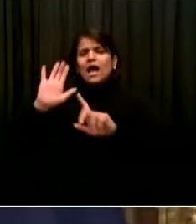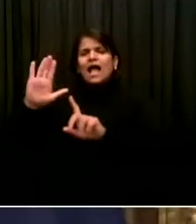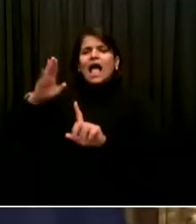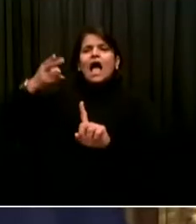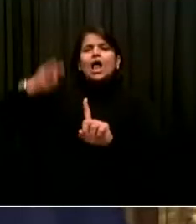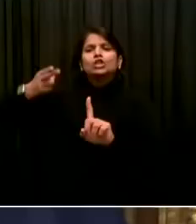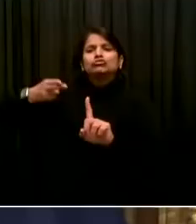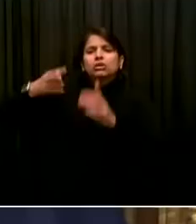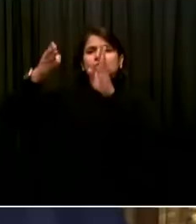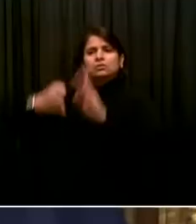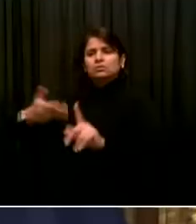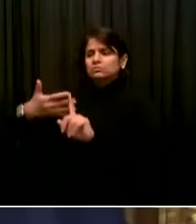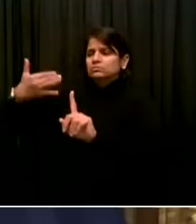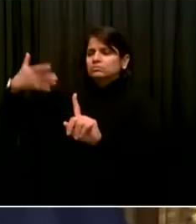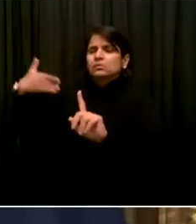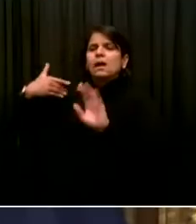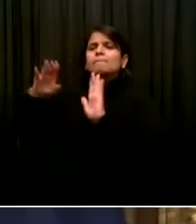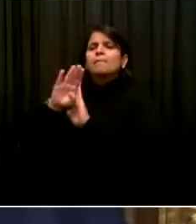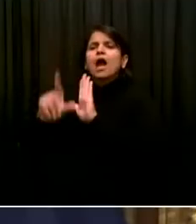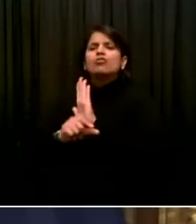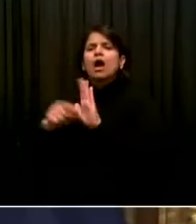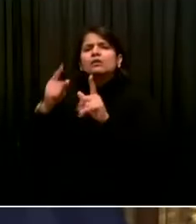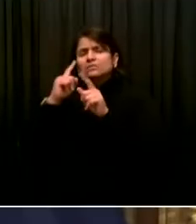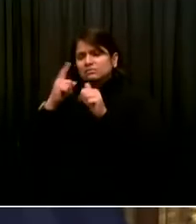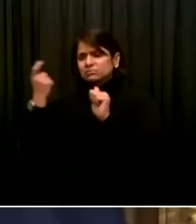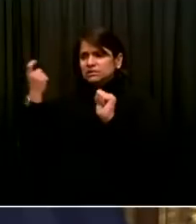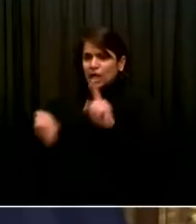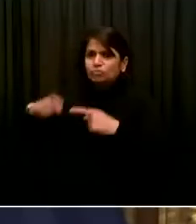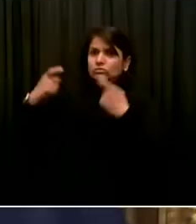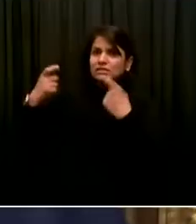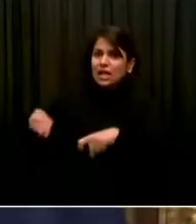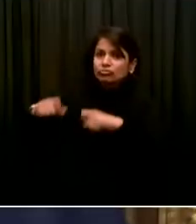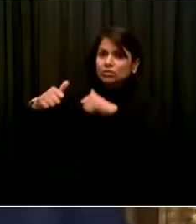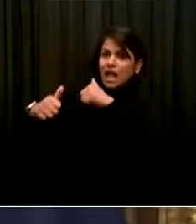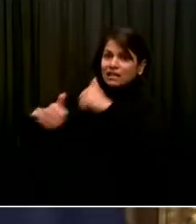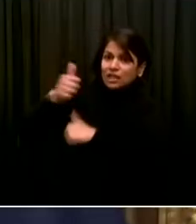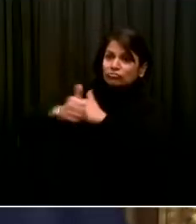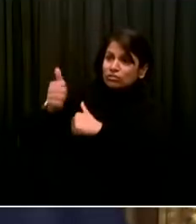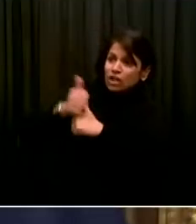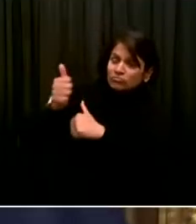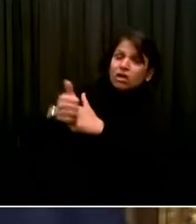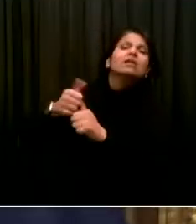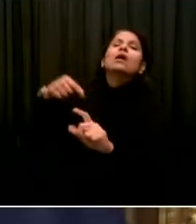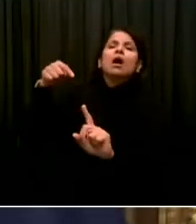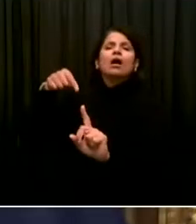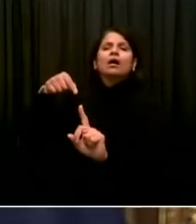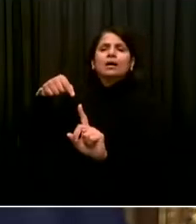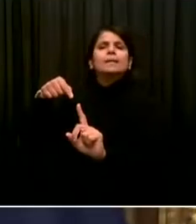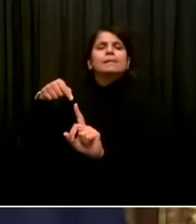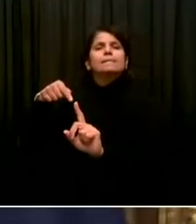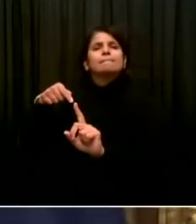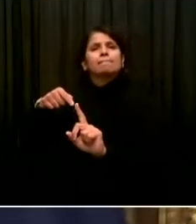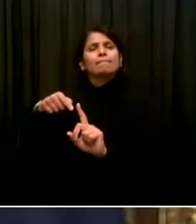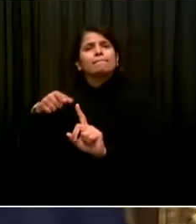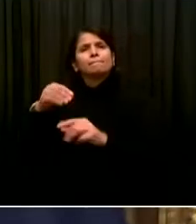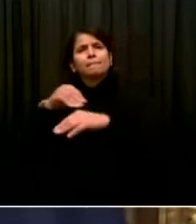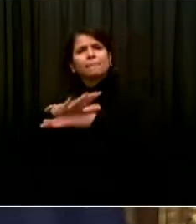AND THE CIRCUMSTANCES OF THEIR ALLEGED CRIMES TO DETAIN THOSE INDIVIDUALS WHO POSE AN IMMEDIATE THRATE TO THE SAFETY OF